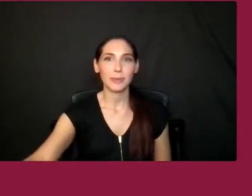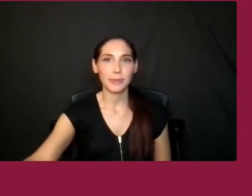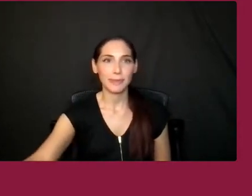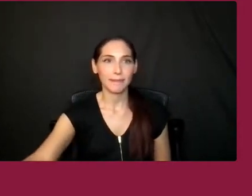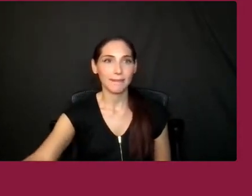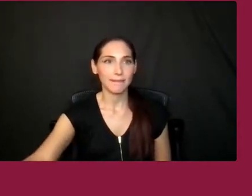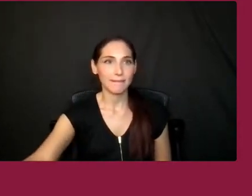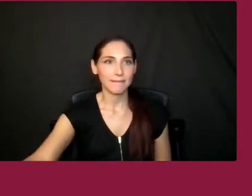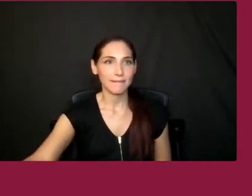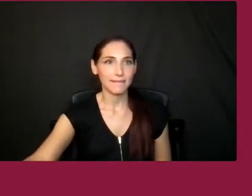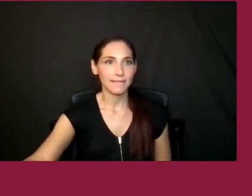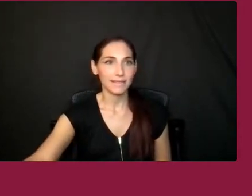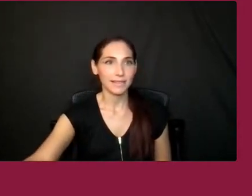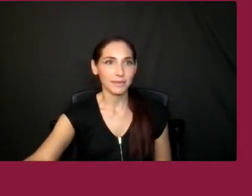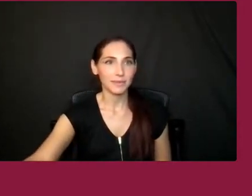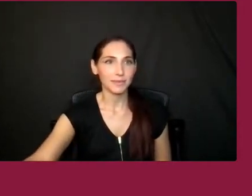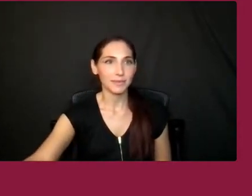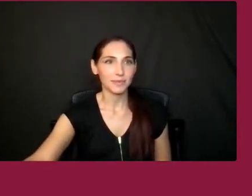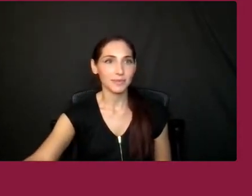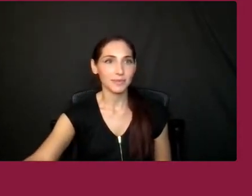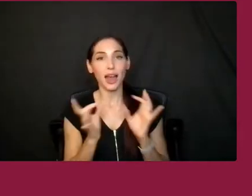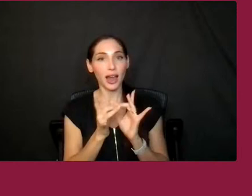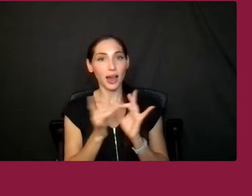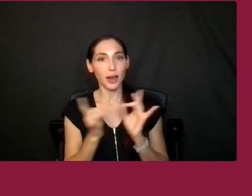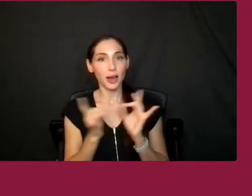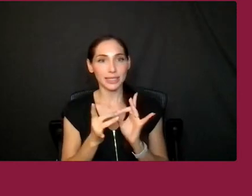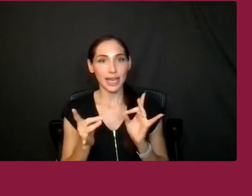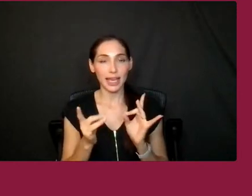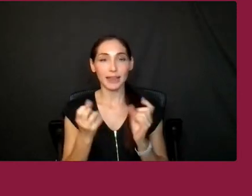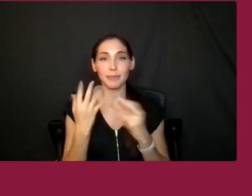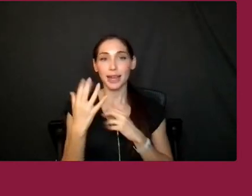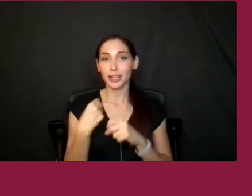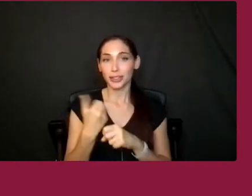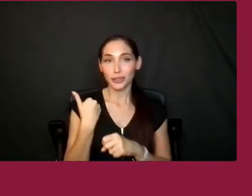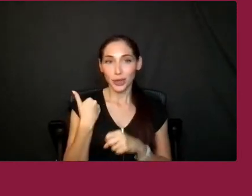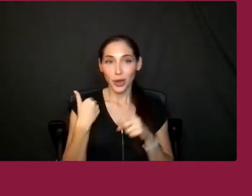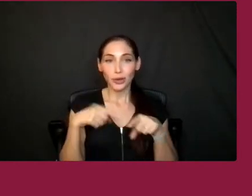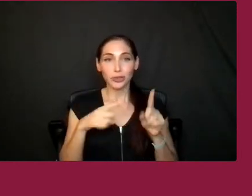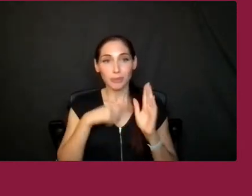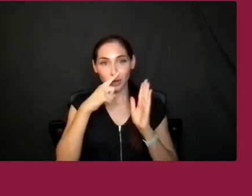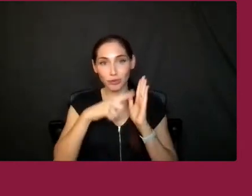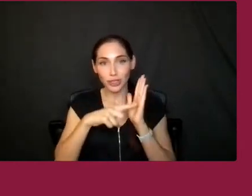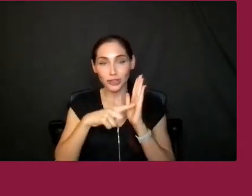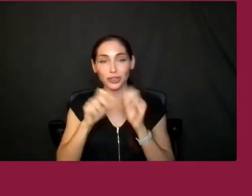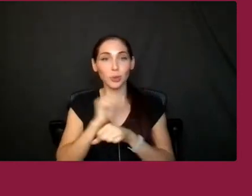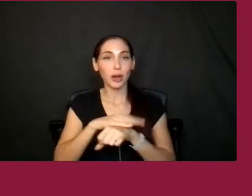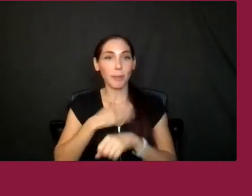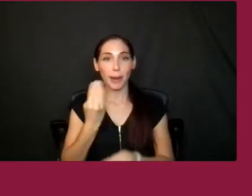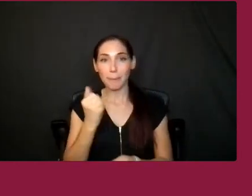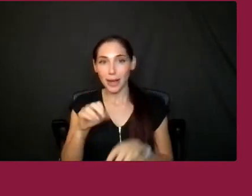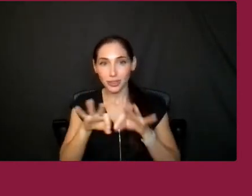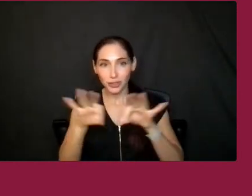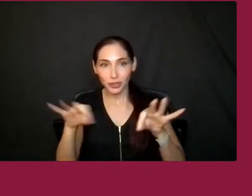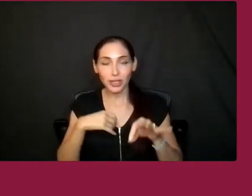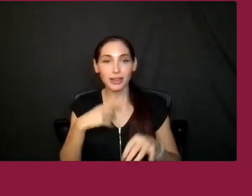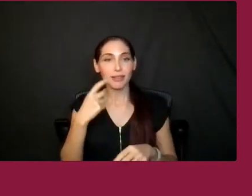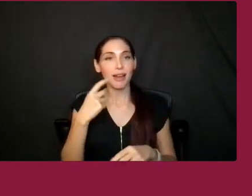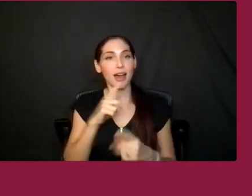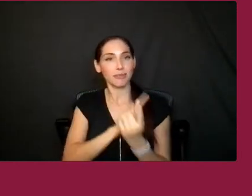Well, I do want to say that, uh, years ago when research working on my master's, I came across these two researchers, Garcia and